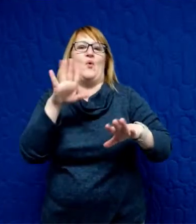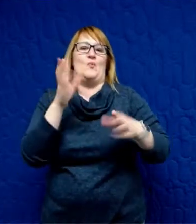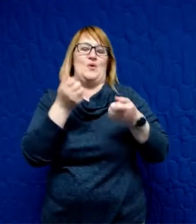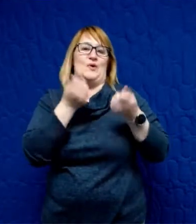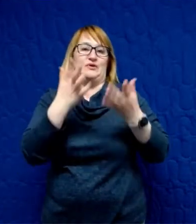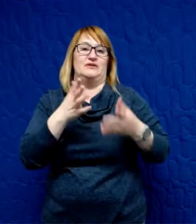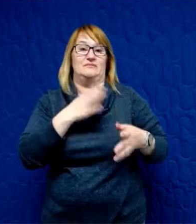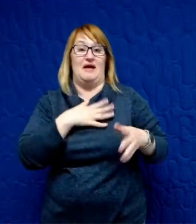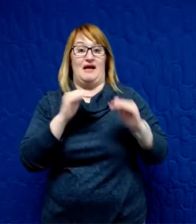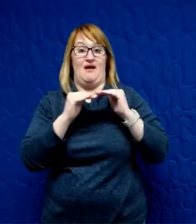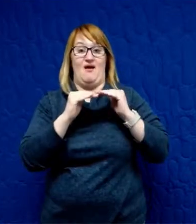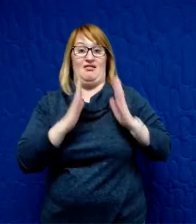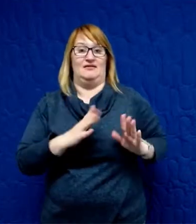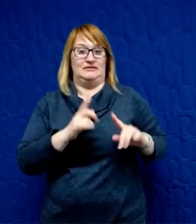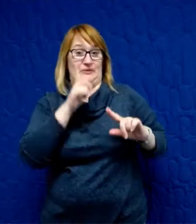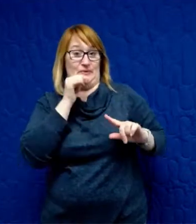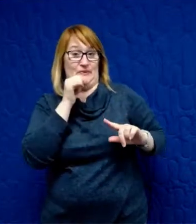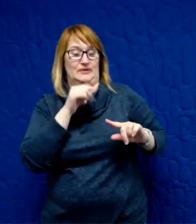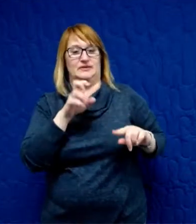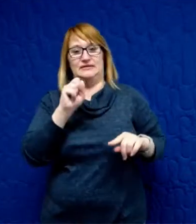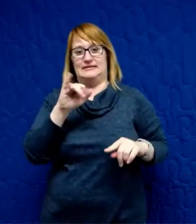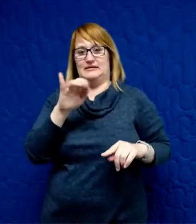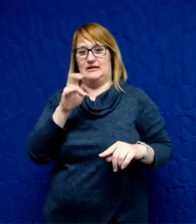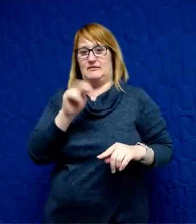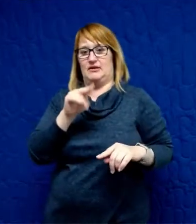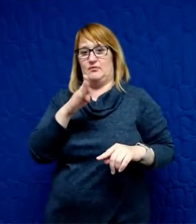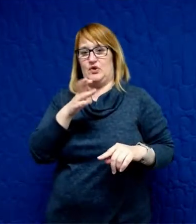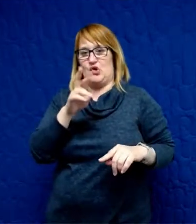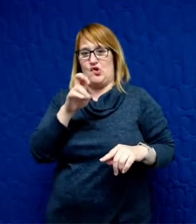introduce yourselves? Sure! I'm Simon Buehrer, I'm the Conference and Events